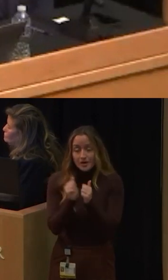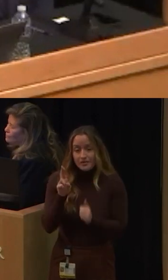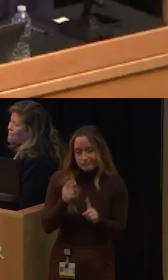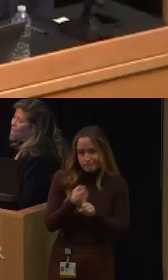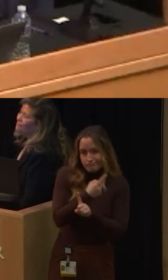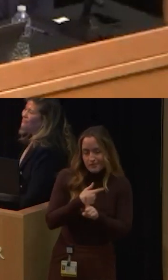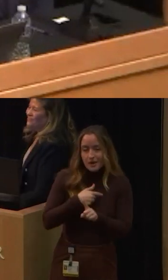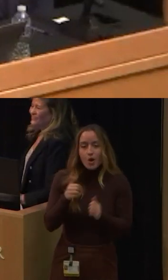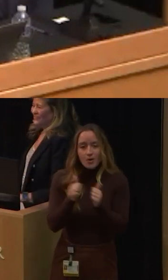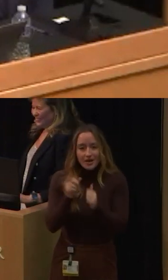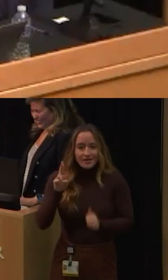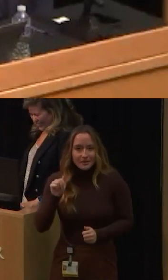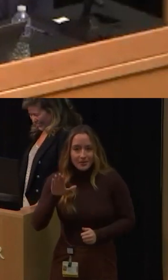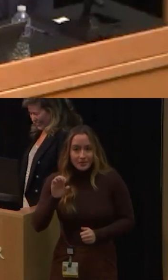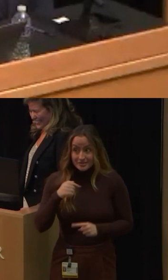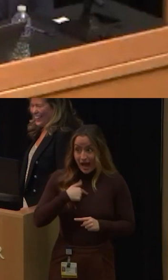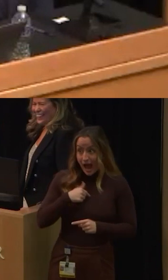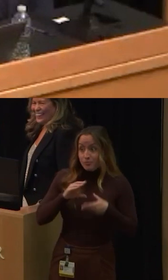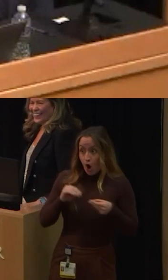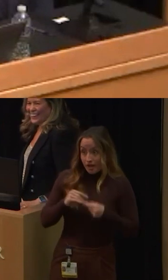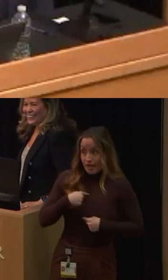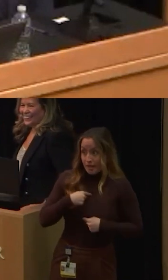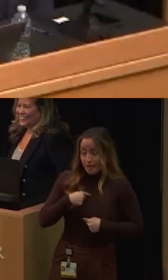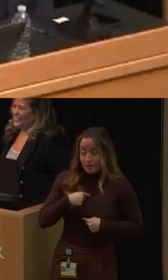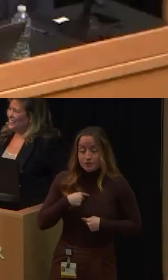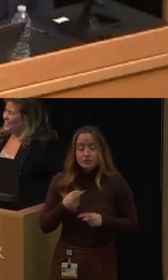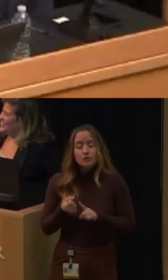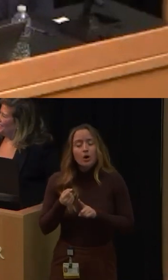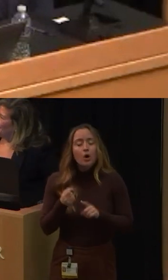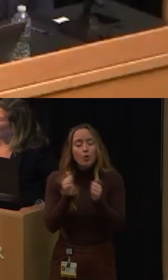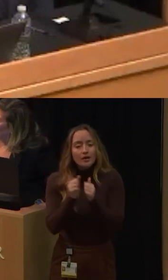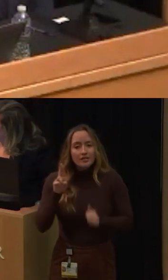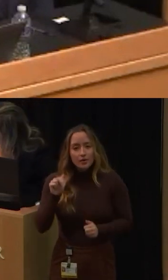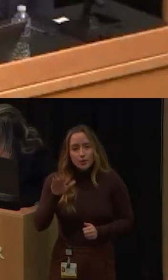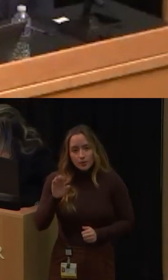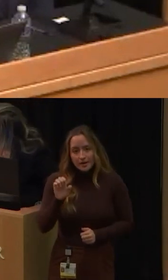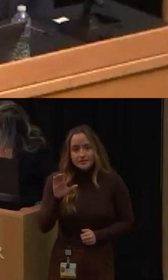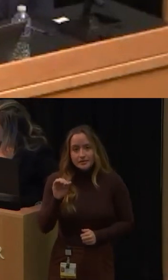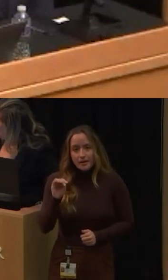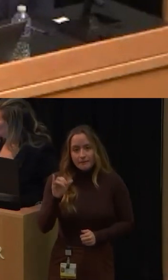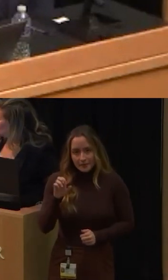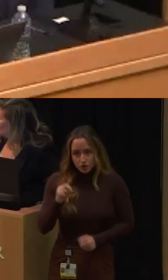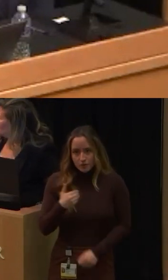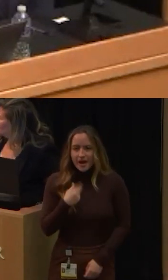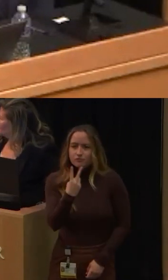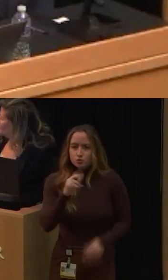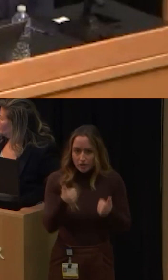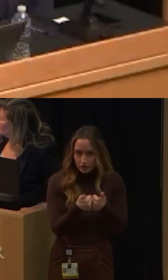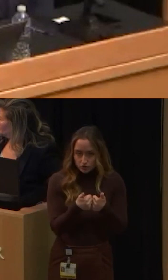but in terms of the RASE commission, while I'm talking- That's okay. There's two different types of challenges in our world. There are technical challenges,